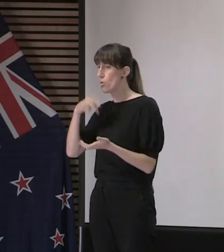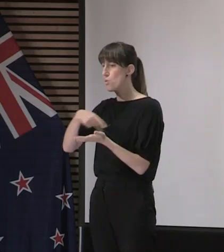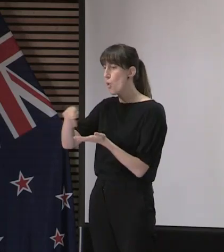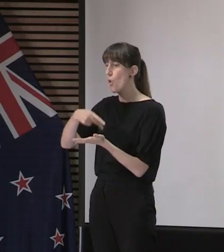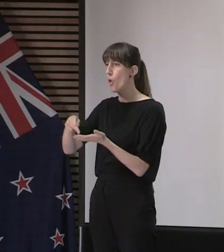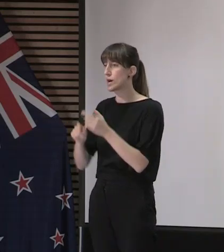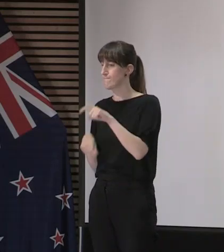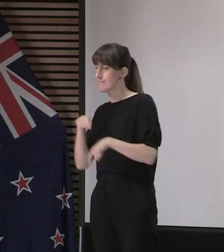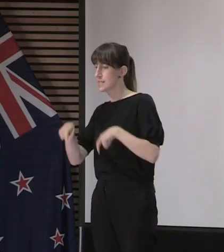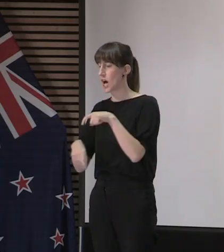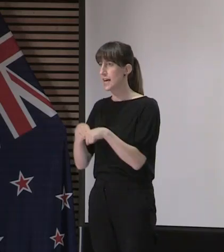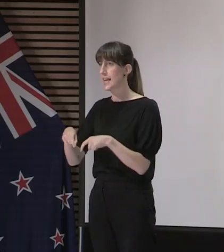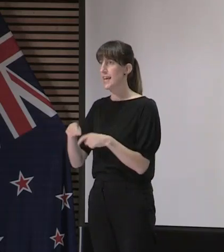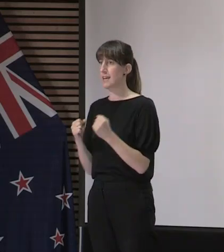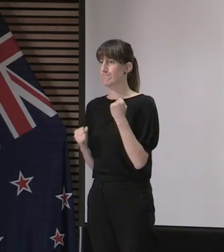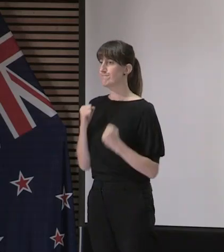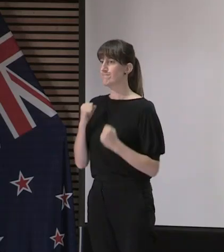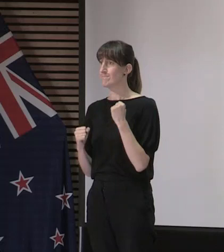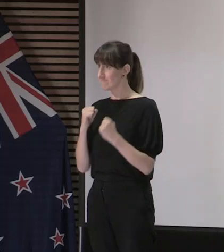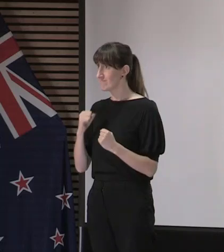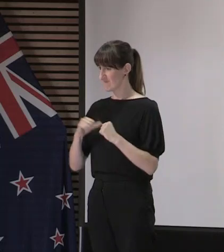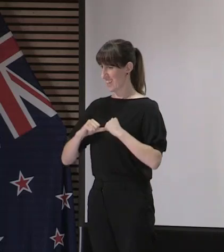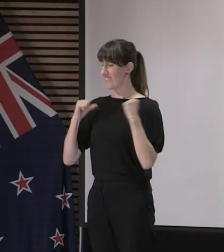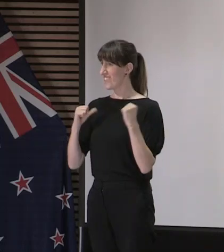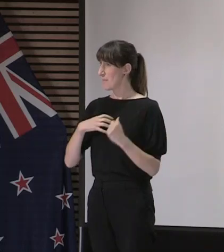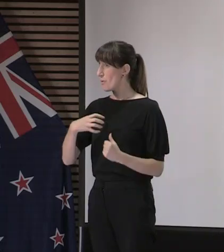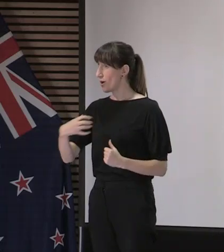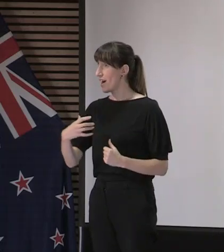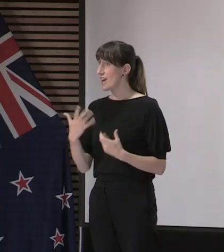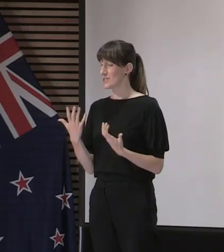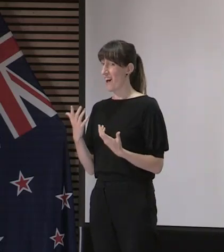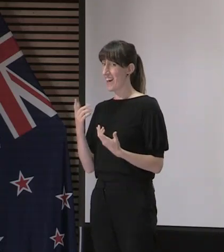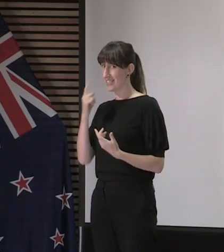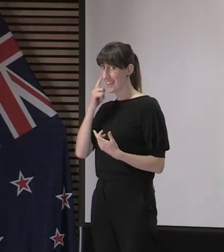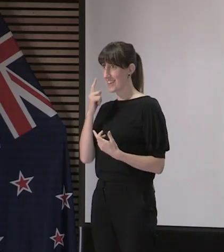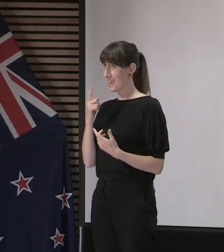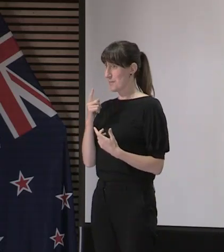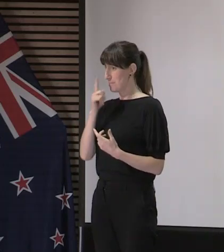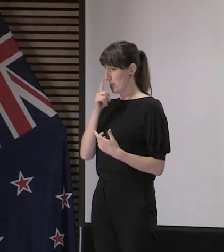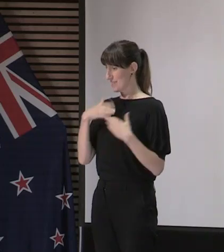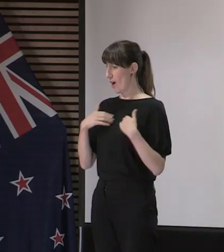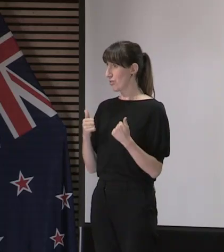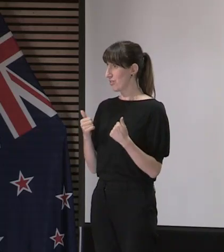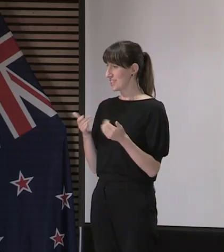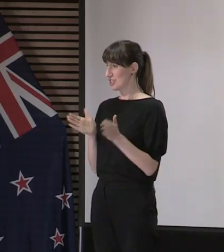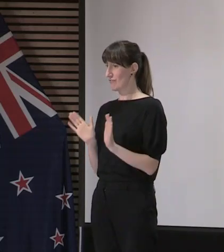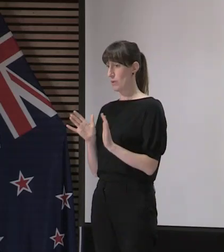physically active during Alert Level 4, and walking, cycling,